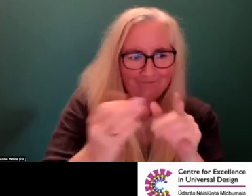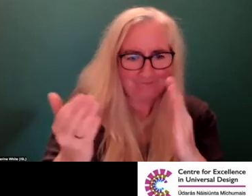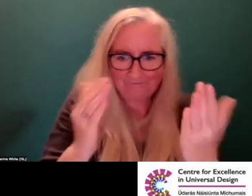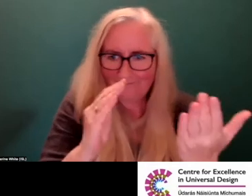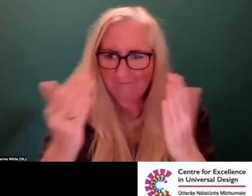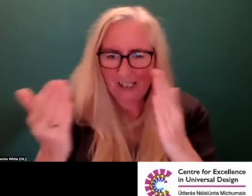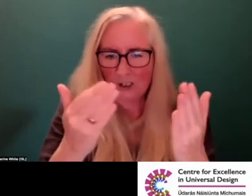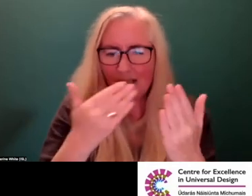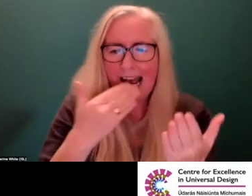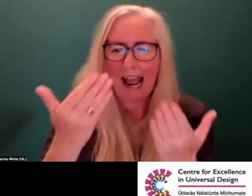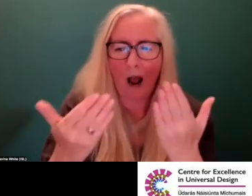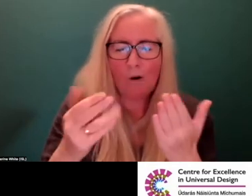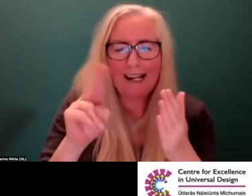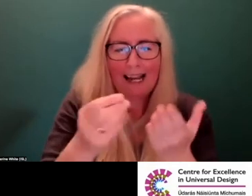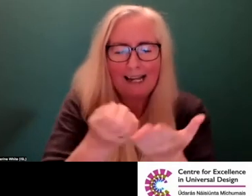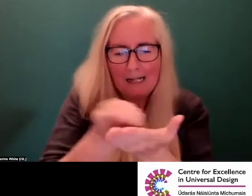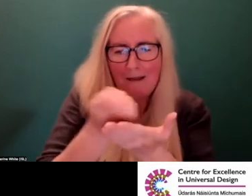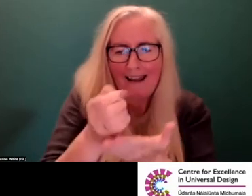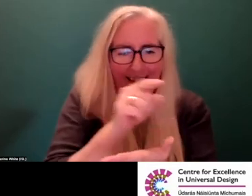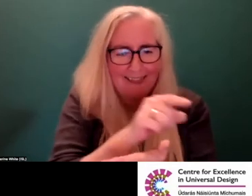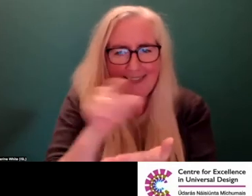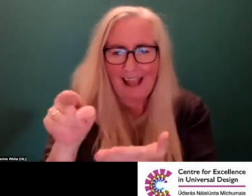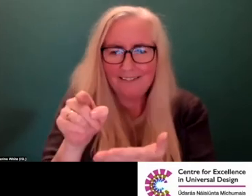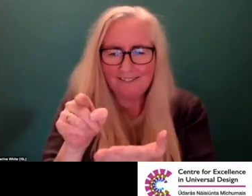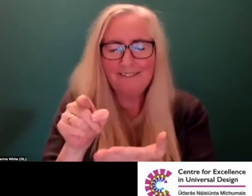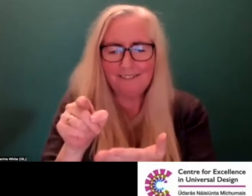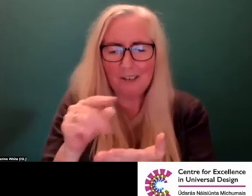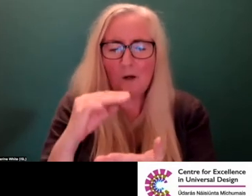And I think how we frame that, I think, will be very important, so that it